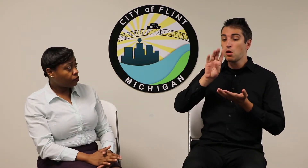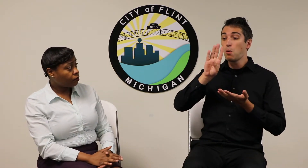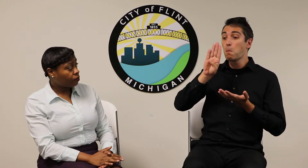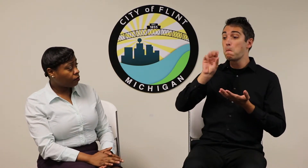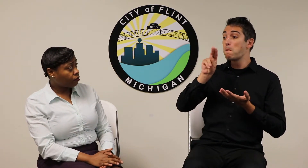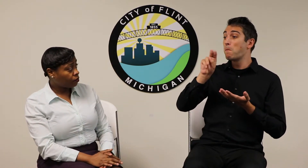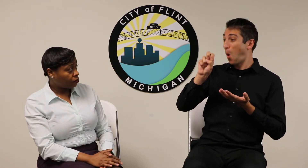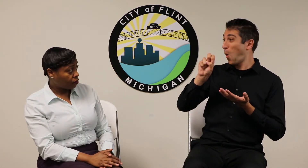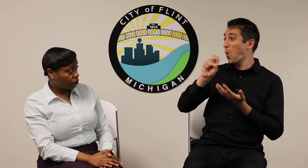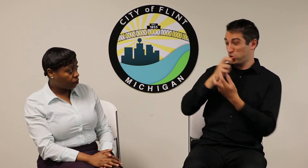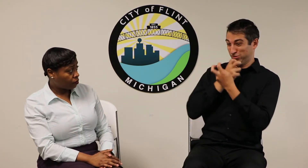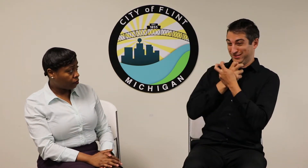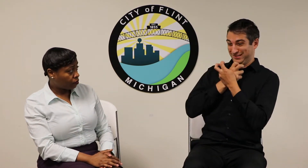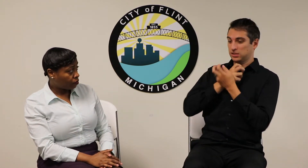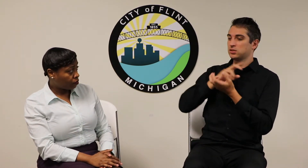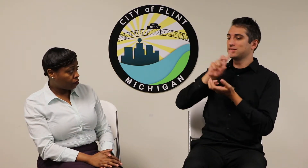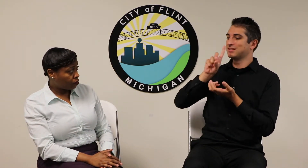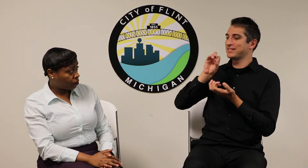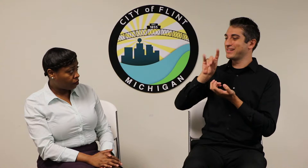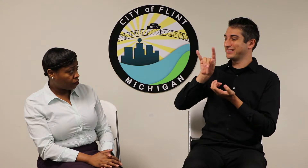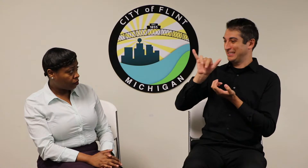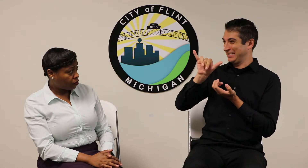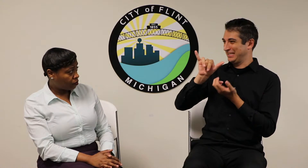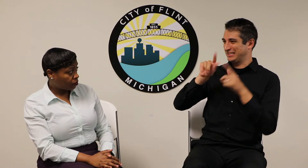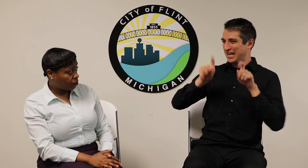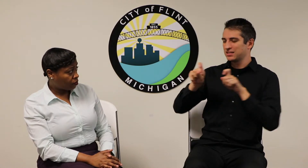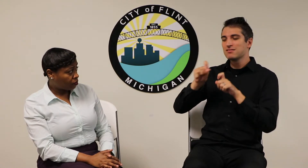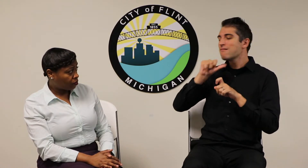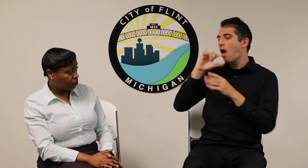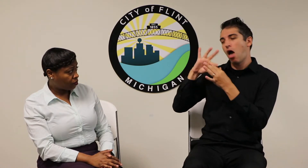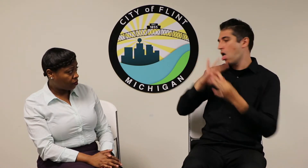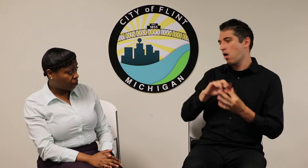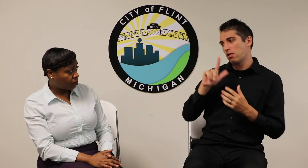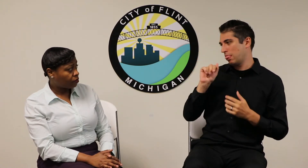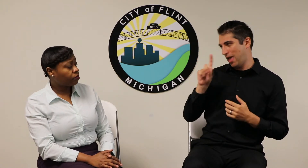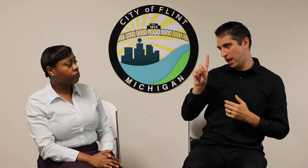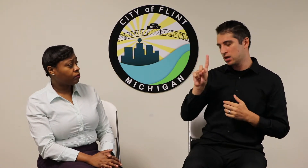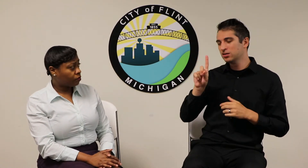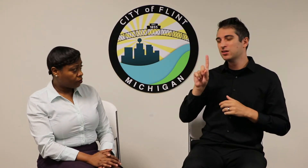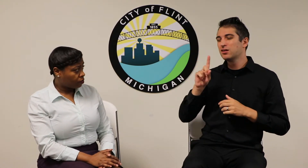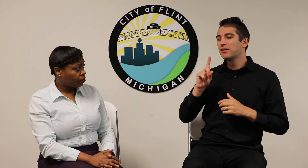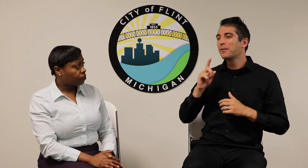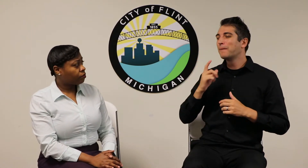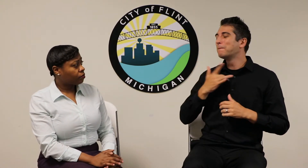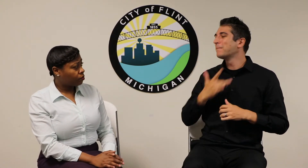pertain to lead, but it's more an issue where we worry about osteoporosis where